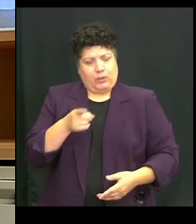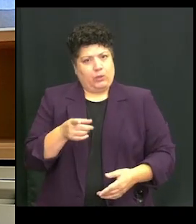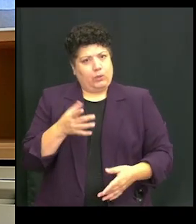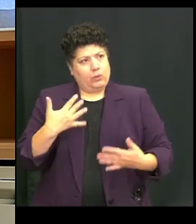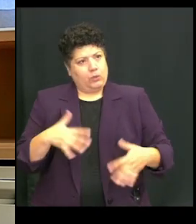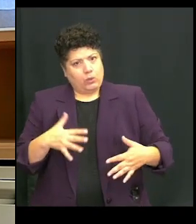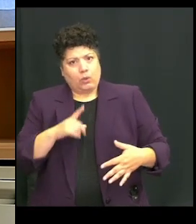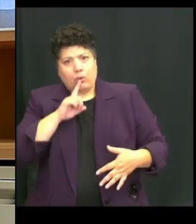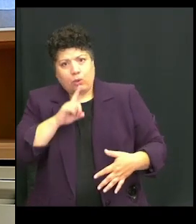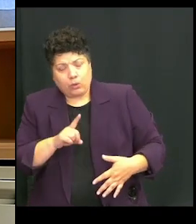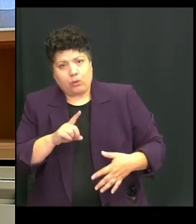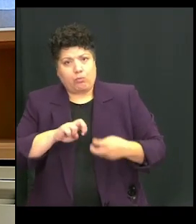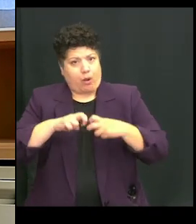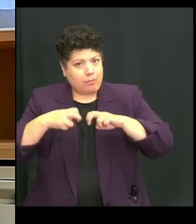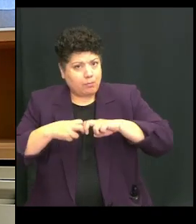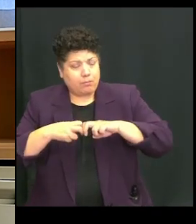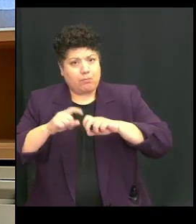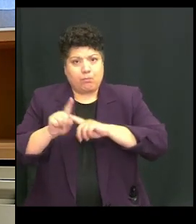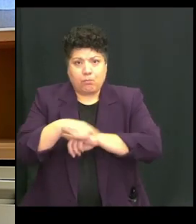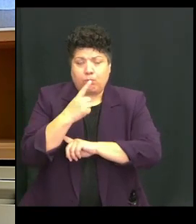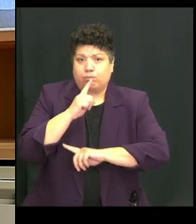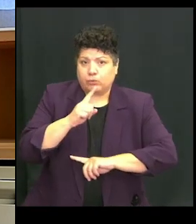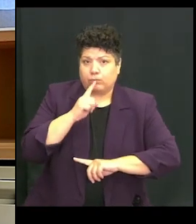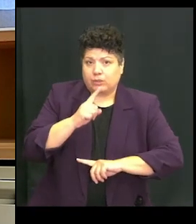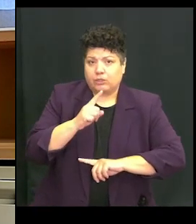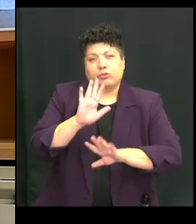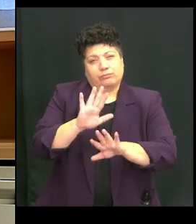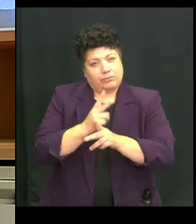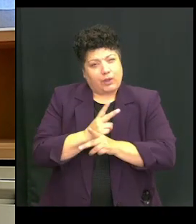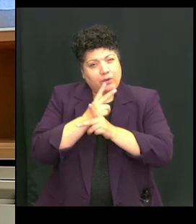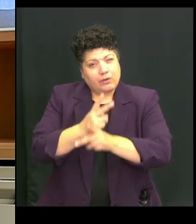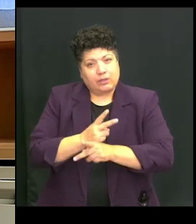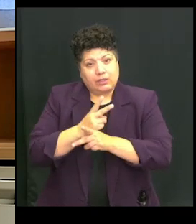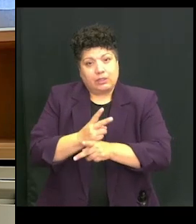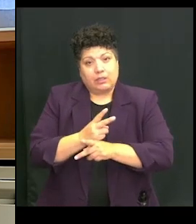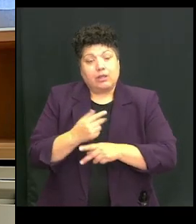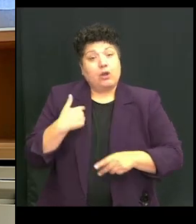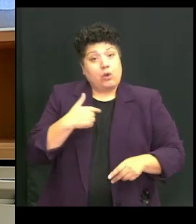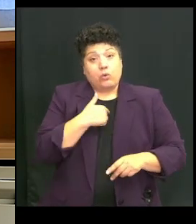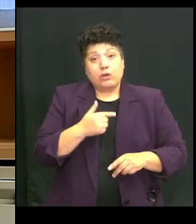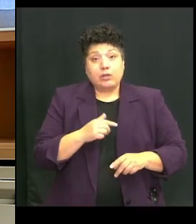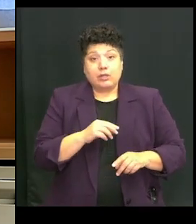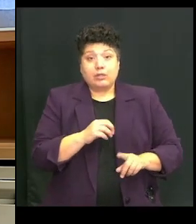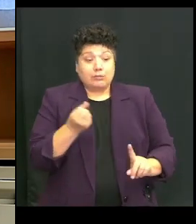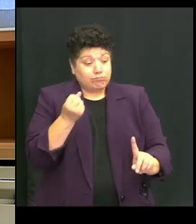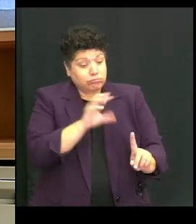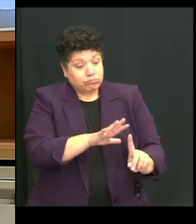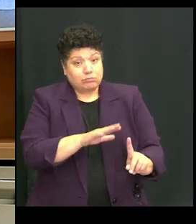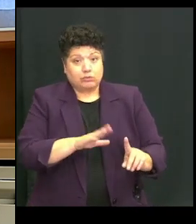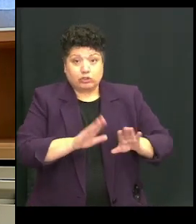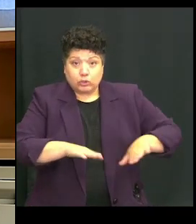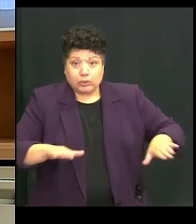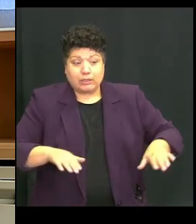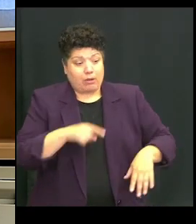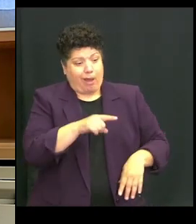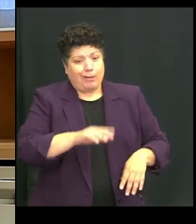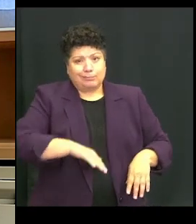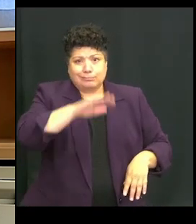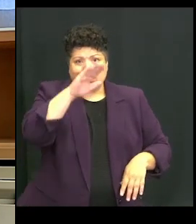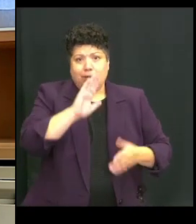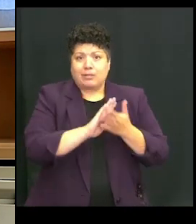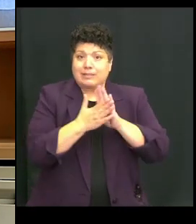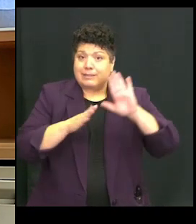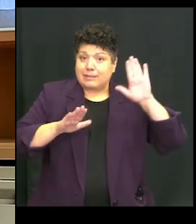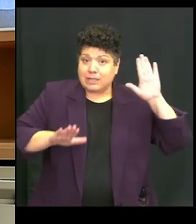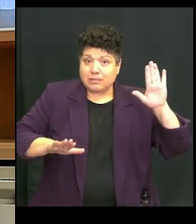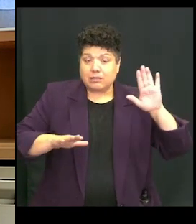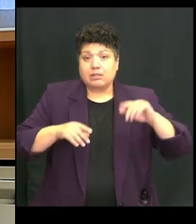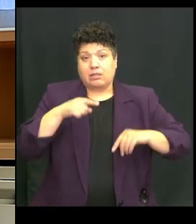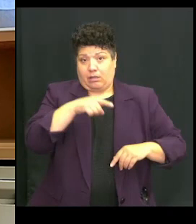We also do a really poor job at preparing children, citizens to be responsible participants of democracy.